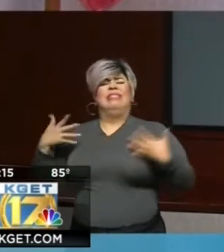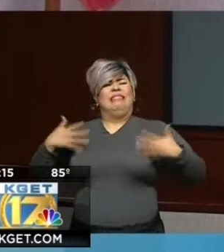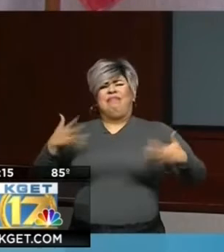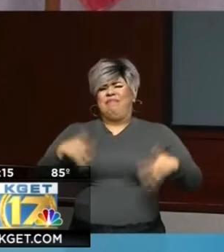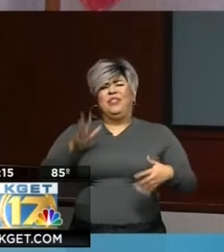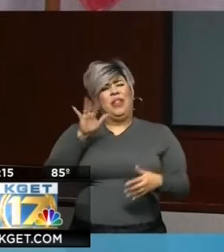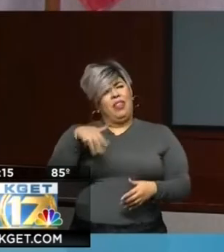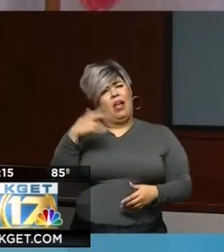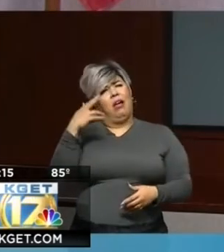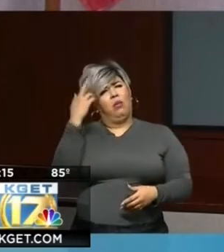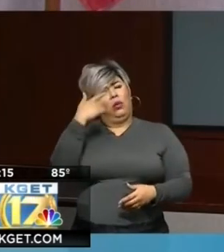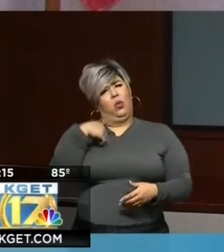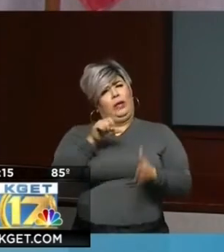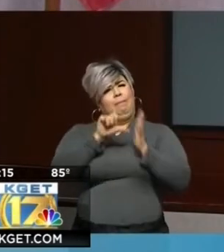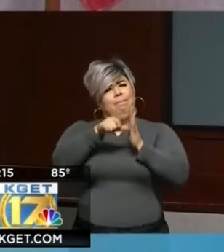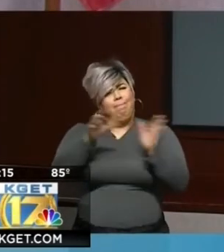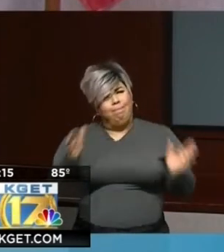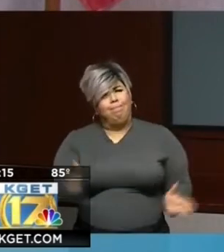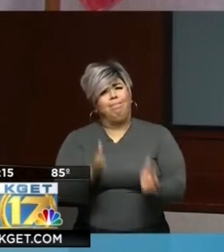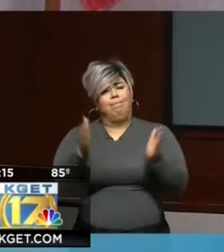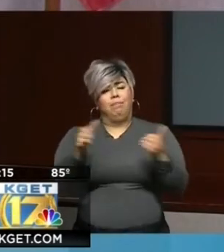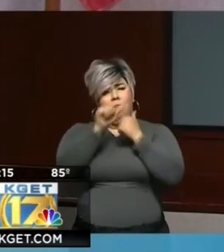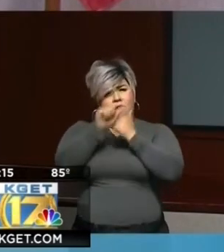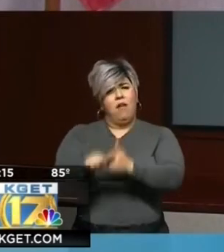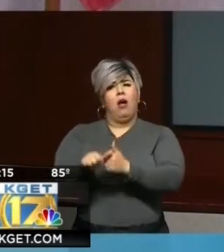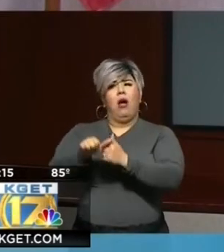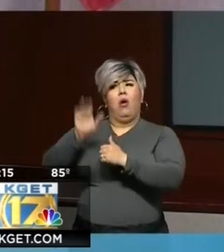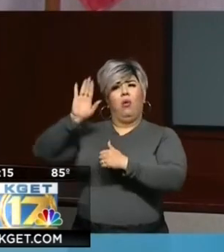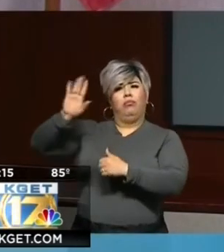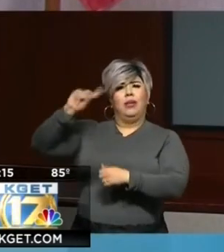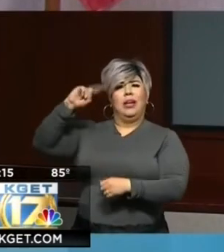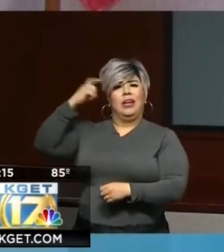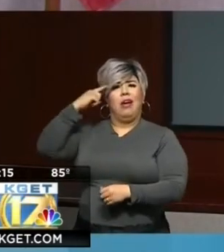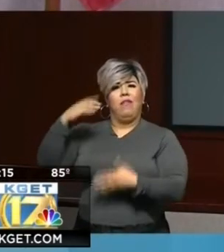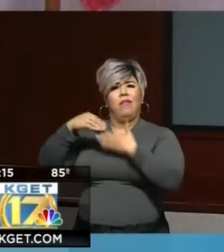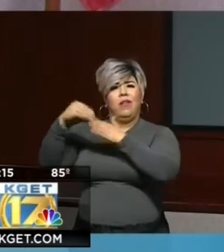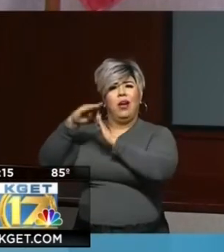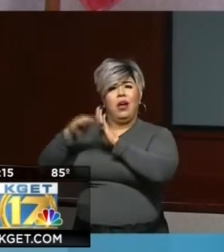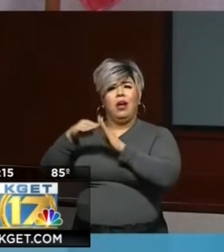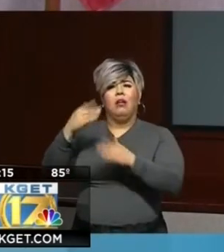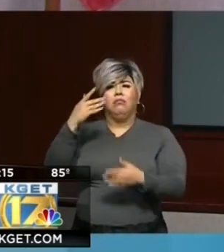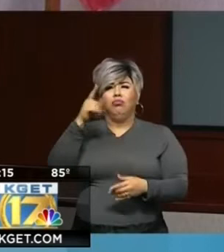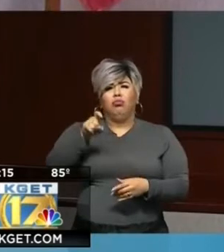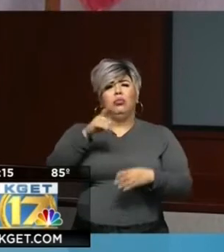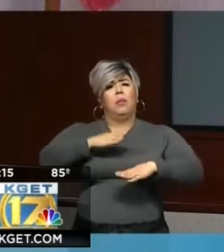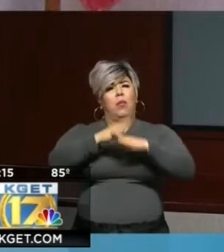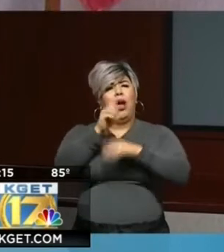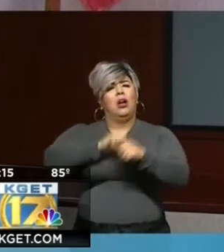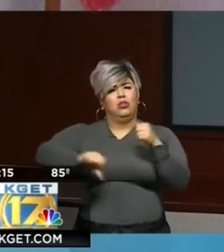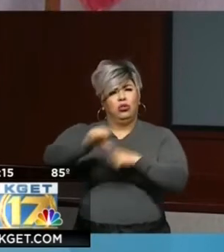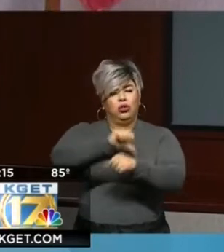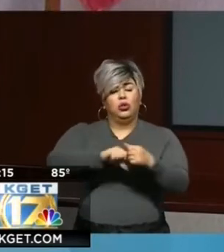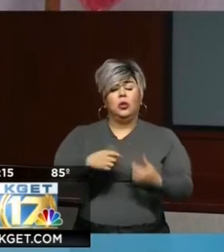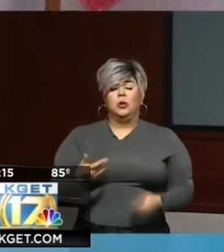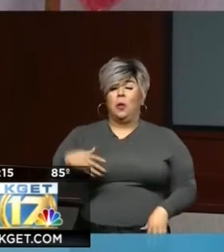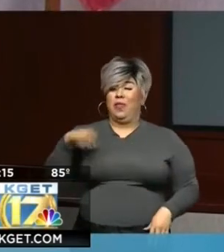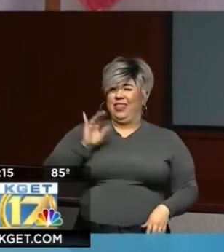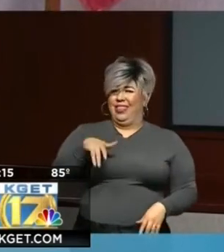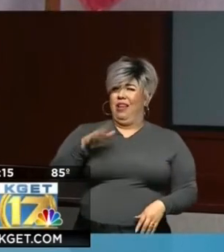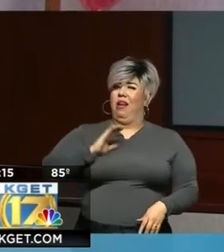SOMEONE AT HOME WHO IS OLDER AND MORE US IS SEPTEMBERABLE TO COVID-19. AND WE REINFORCE THE NEED FOR PEOPLE TO ADHERE TO THE